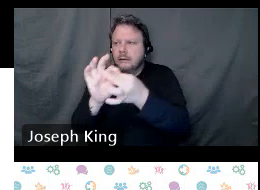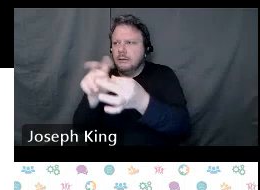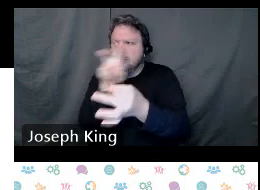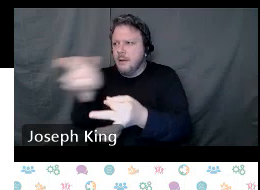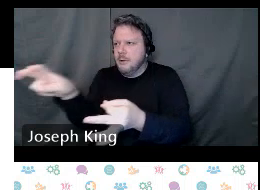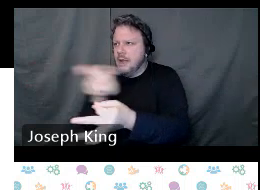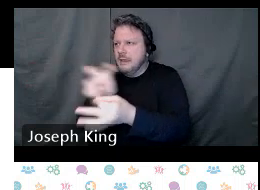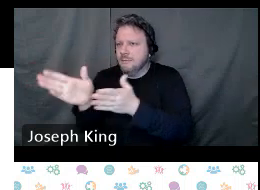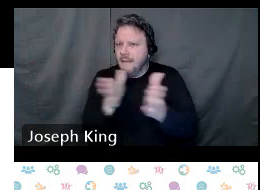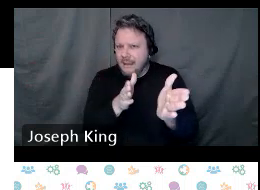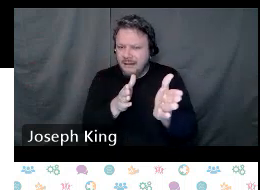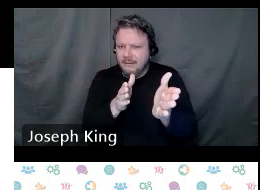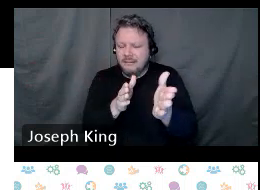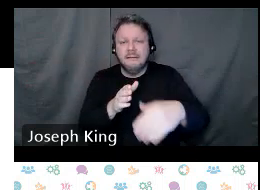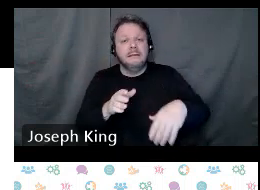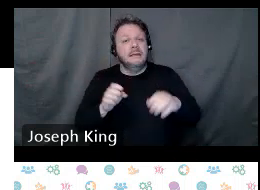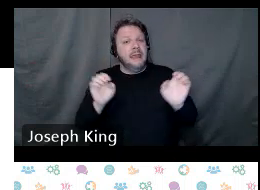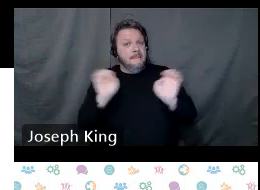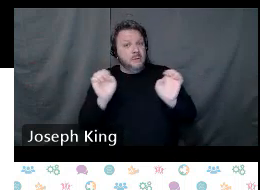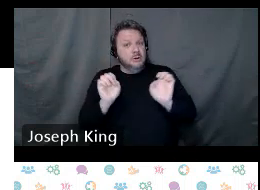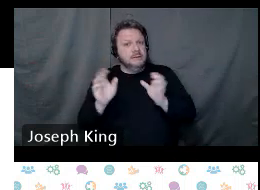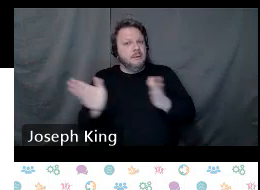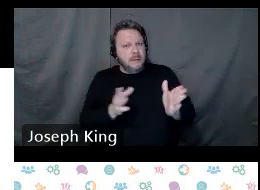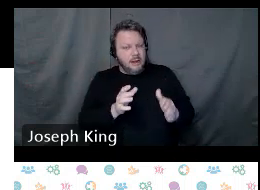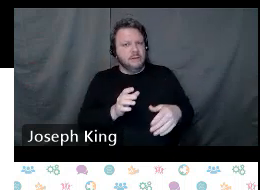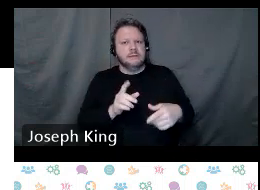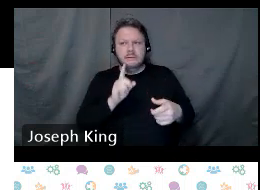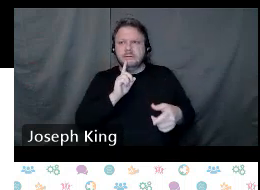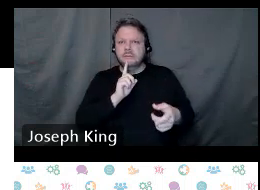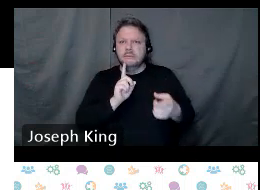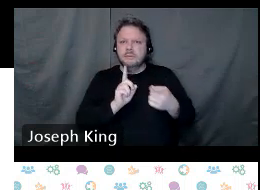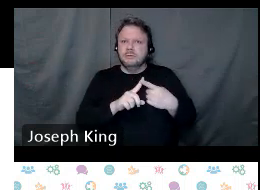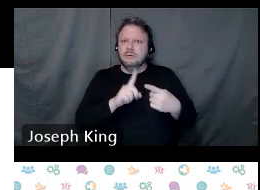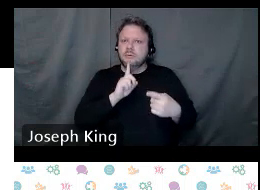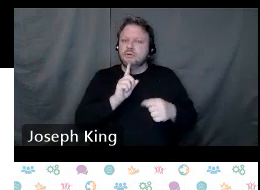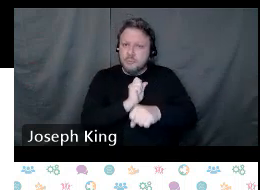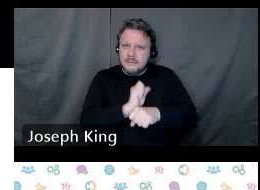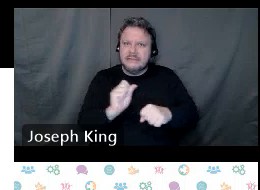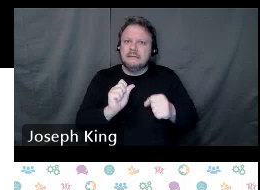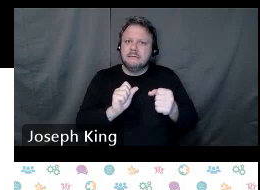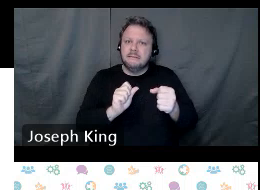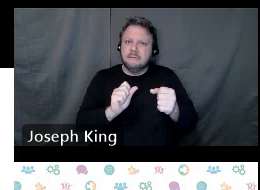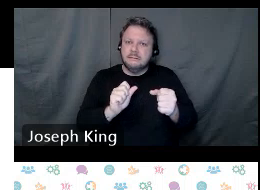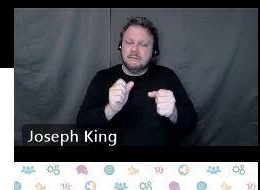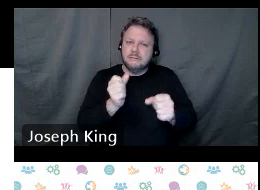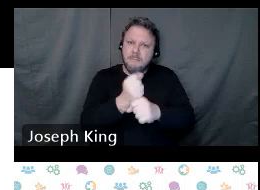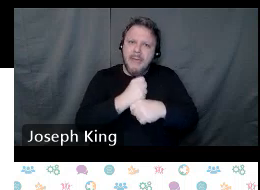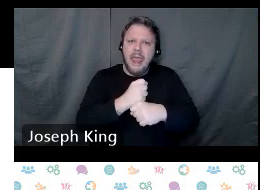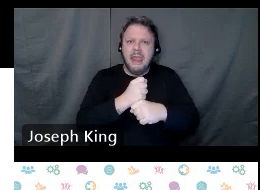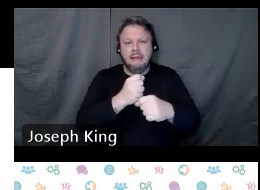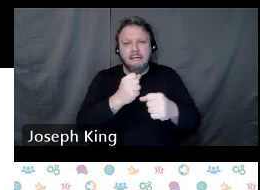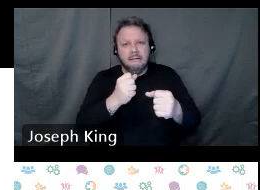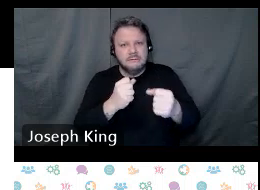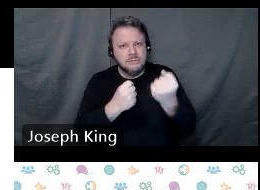transportation planning and emergency preparedness to truly create supportive environments for our older adults.